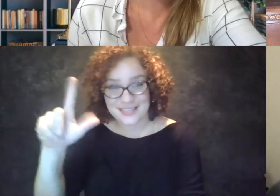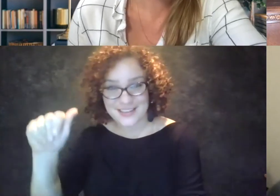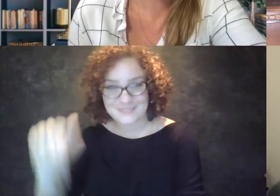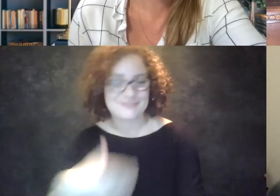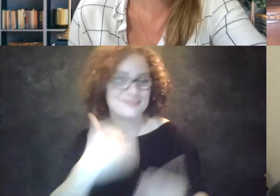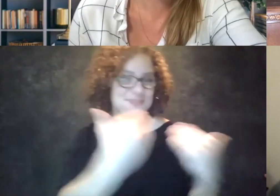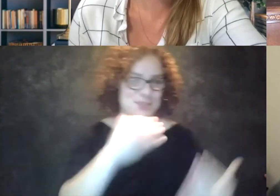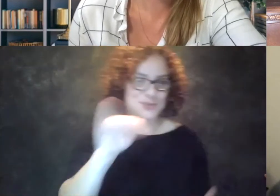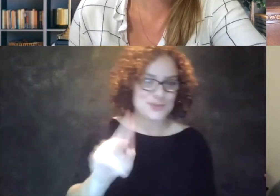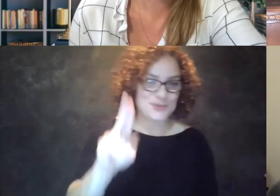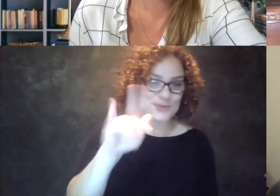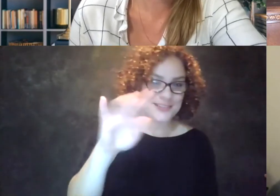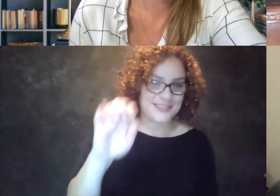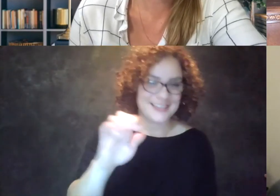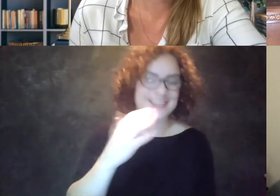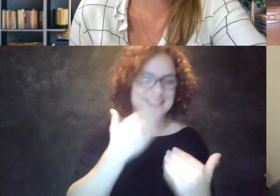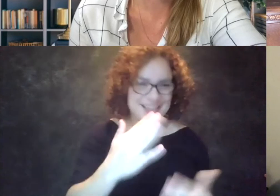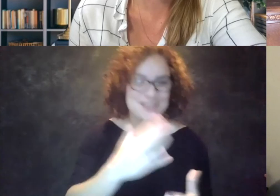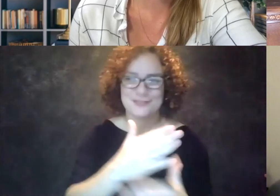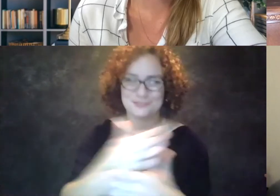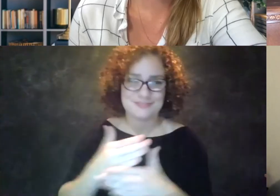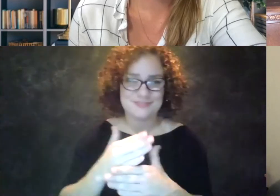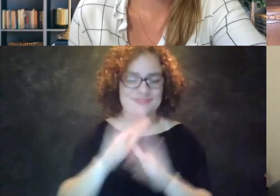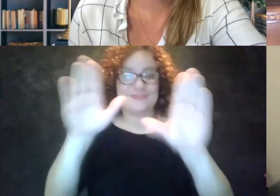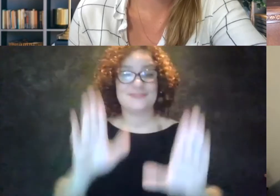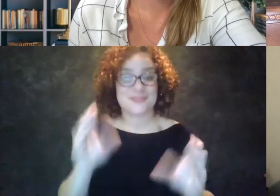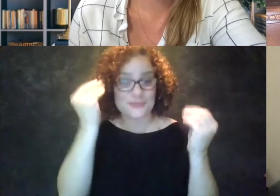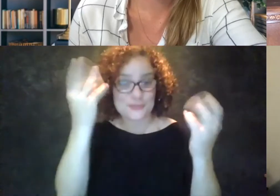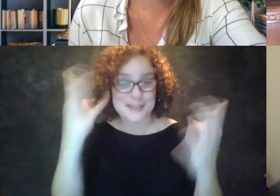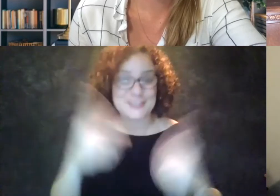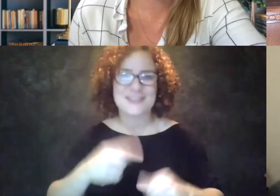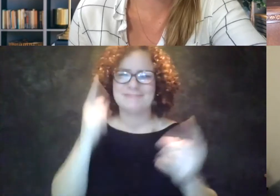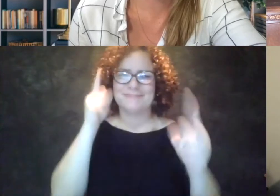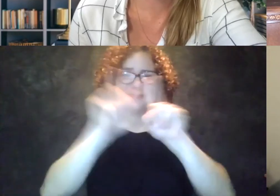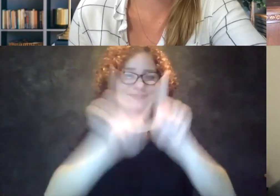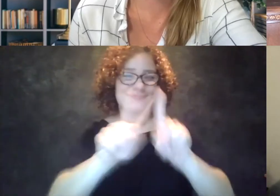great information and all of the ideas of how to strengthen our own practices to support